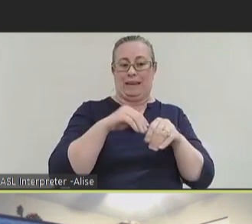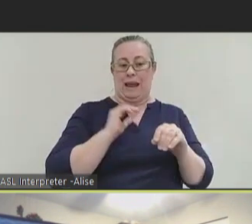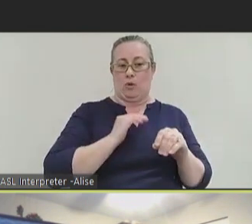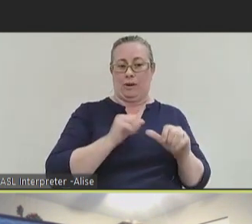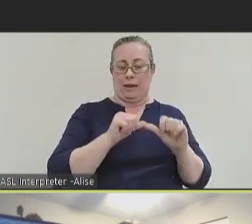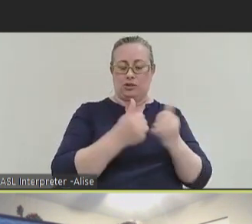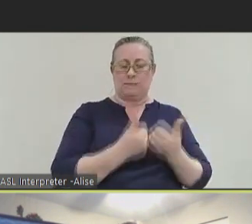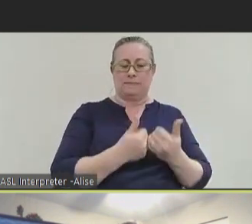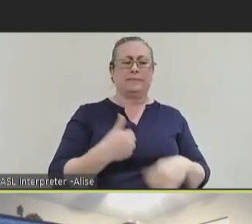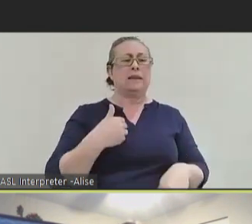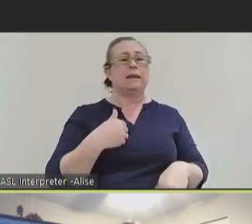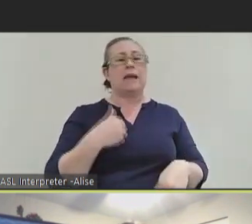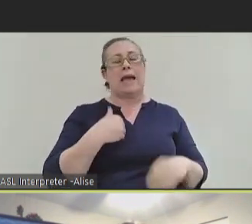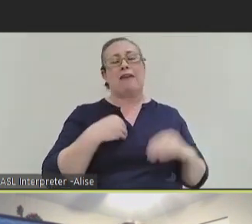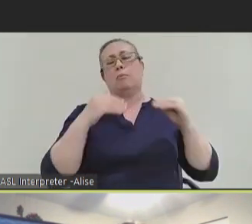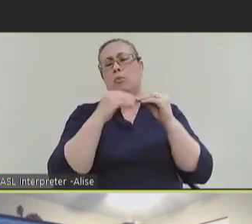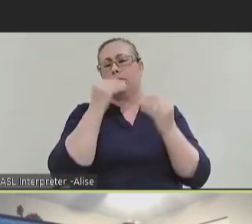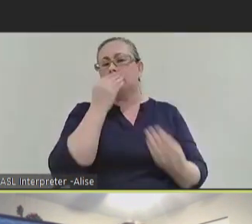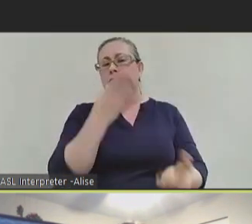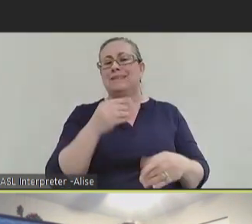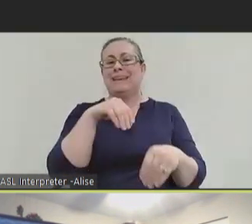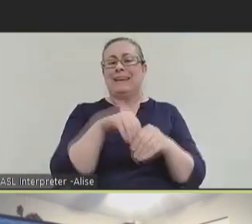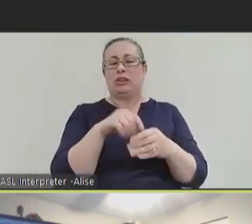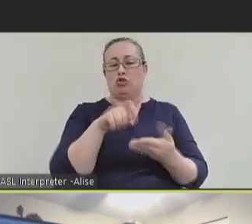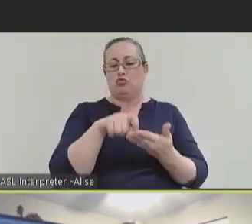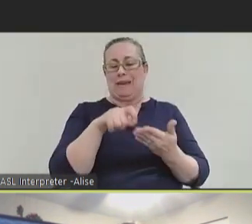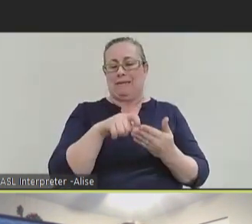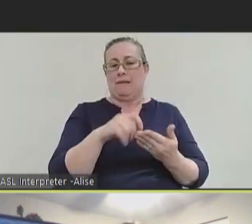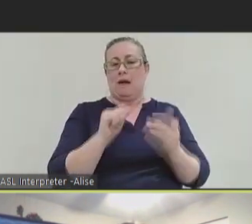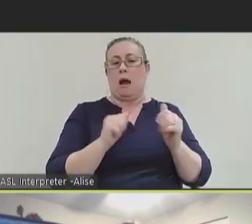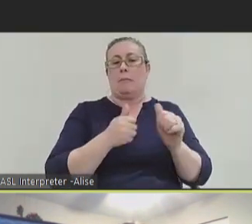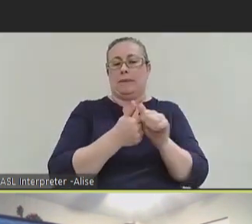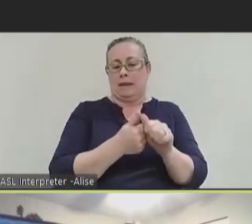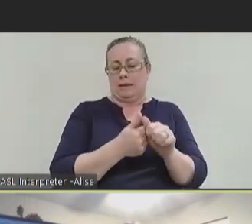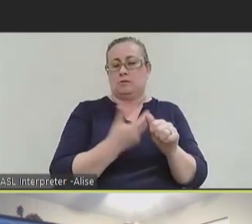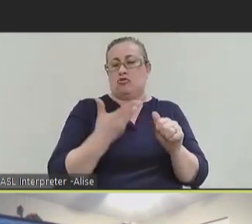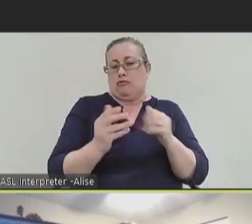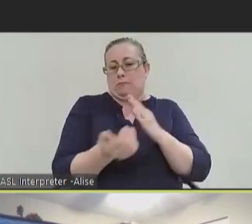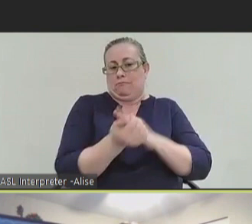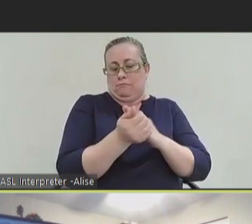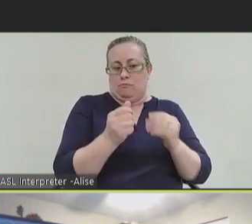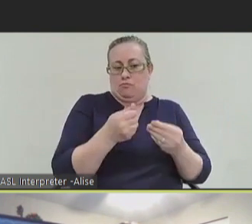but there's further information available in the written updates provided. So for a